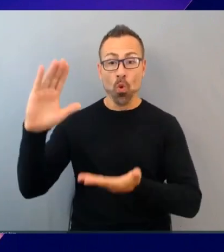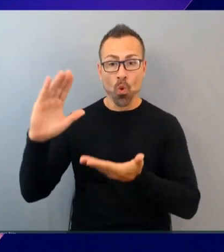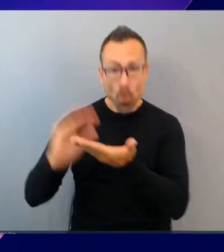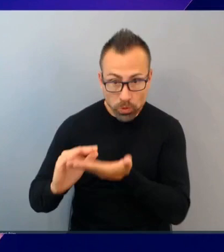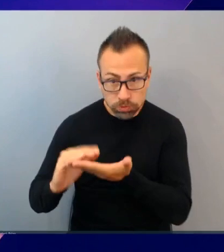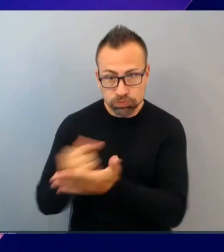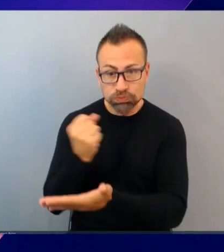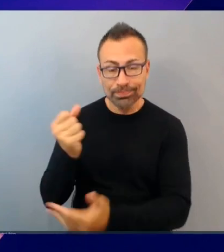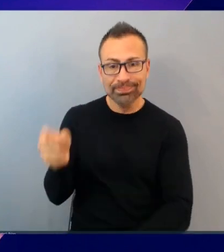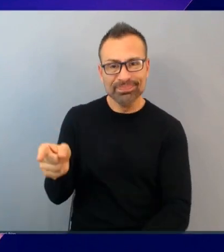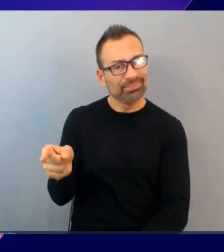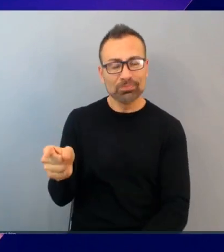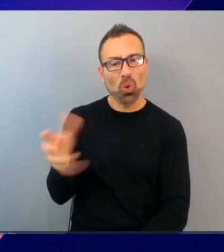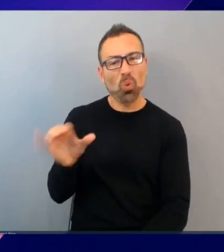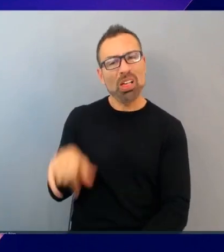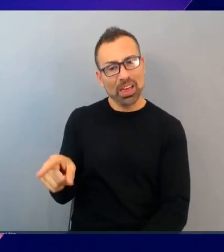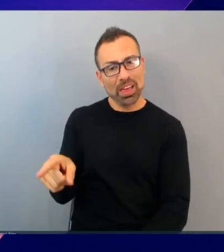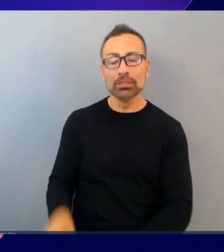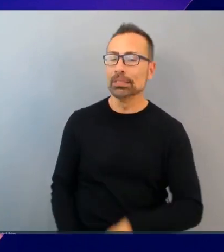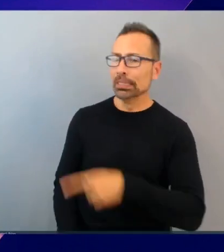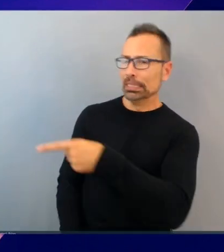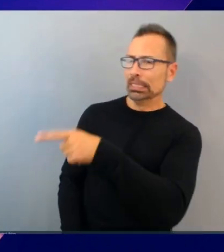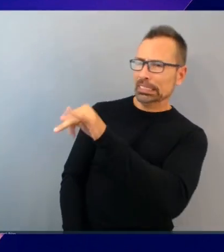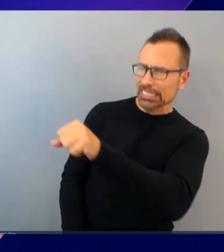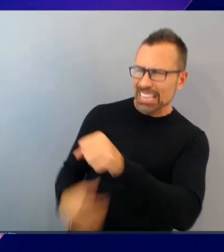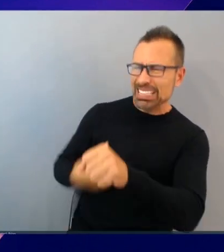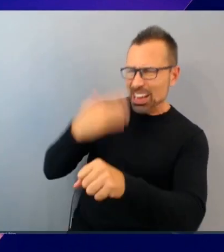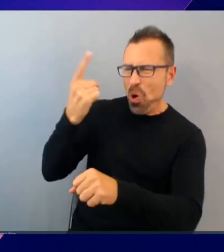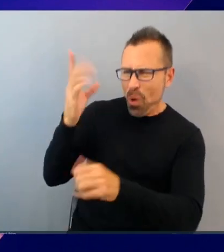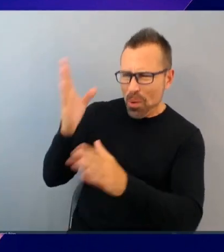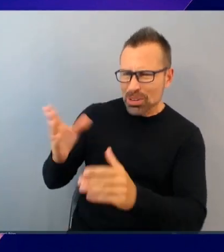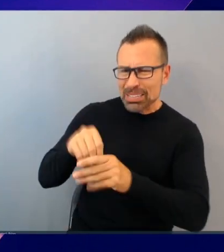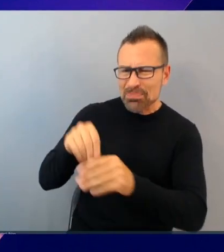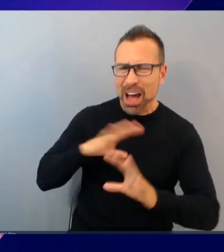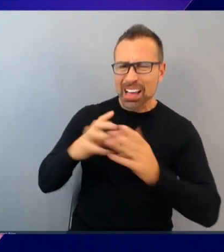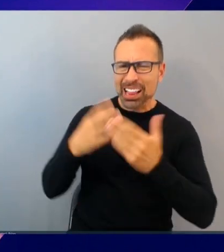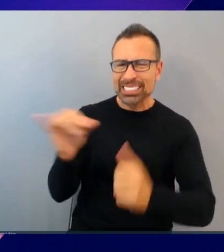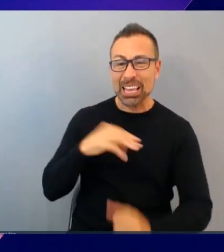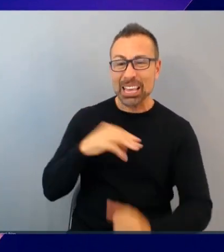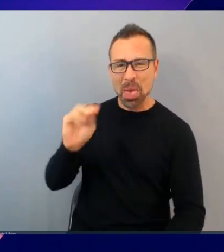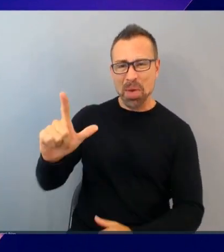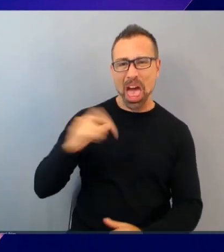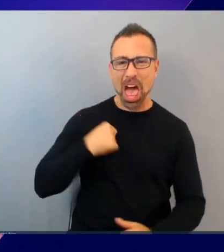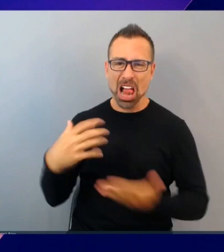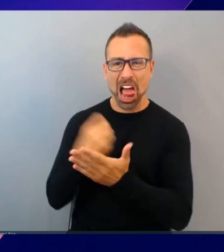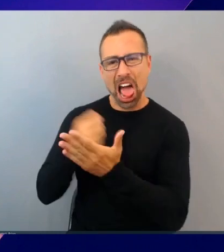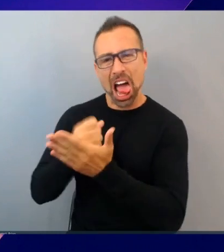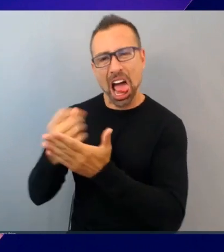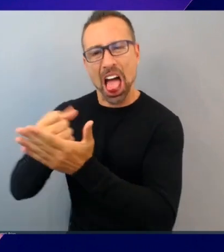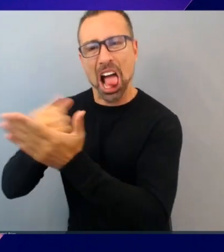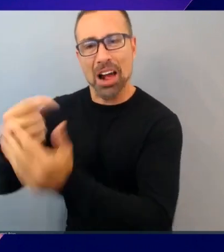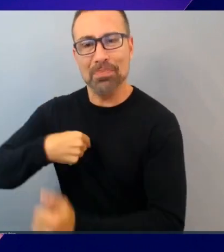we all had one of those people in our class that's like, "Yeah, ML ugh! Only for me!" (Nathan and Dani laugh) And a lot of times it's not even under nefarious circumstances,